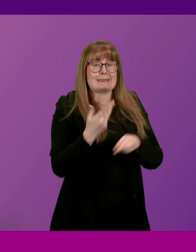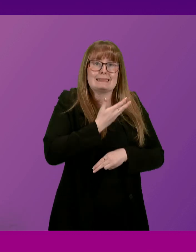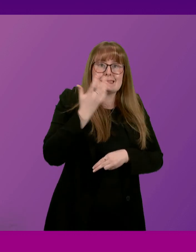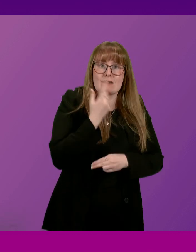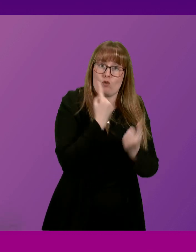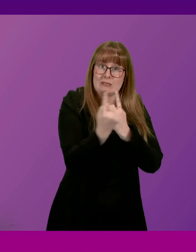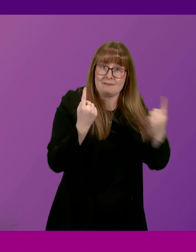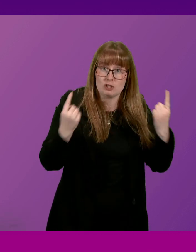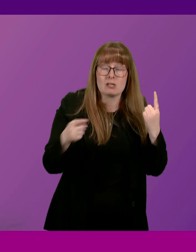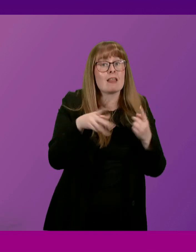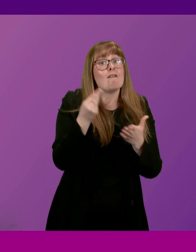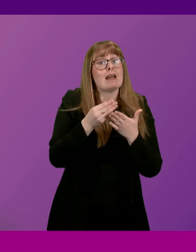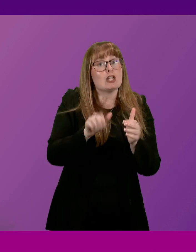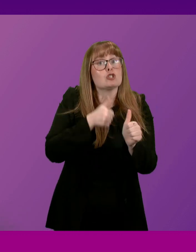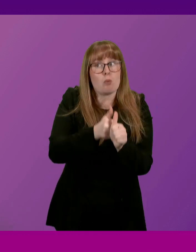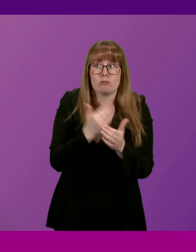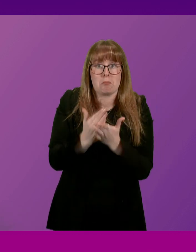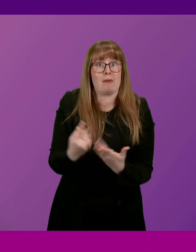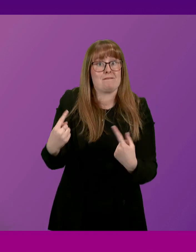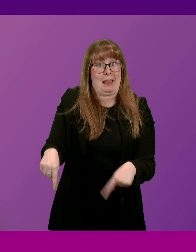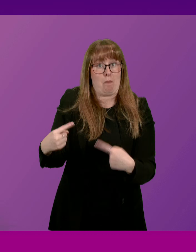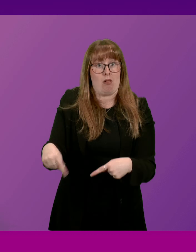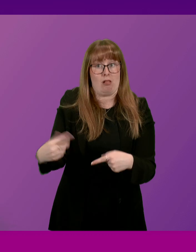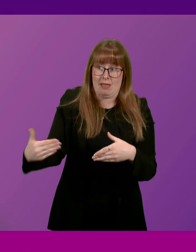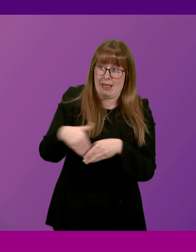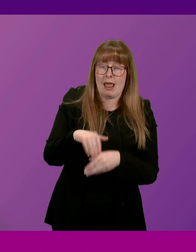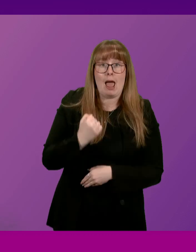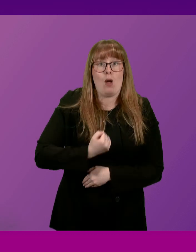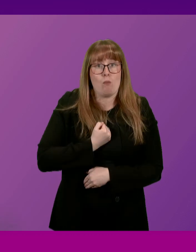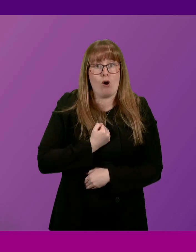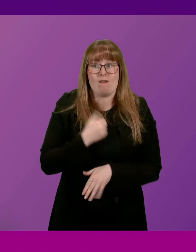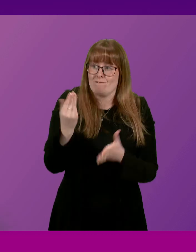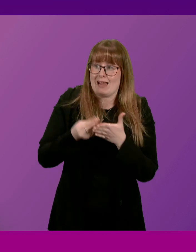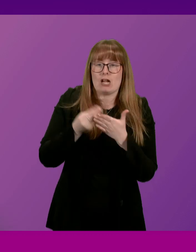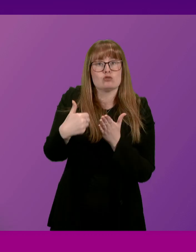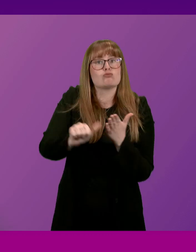and that financial support is available as part of our financial programme.